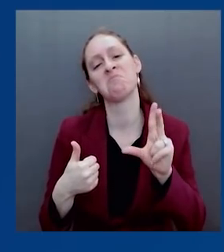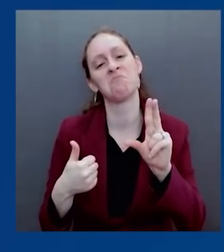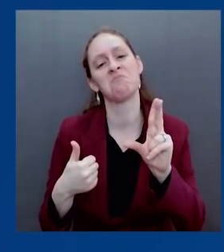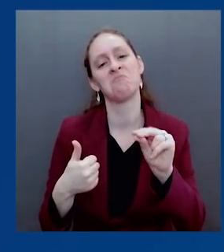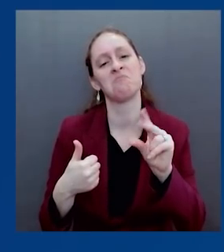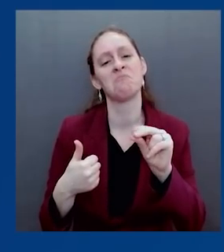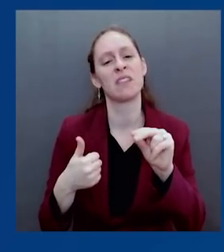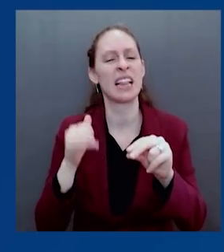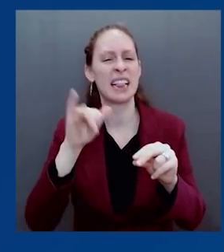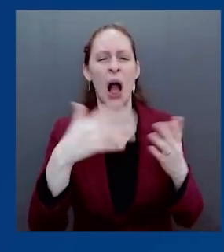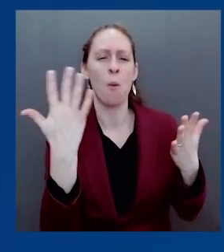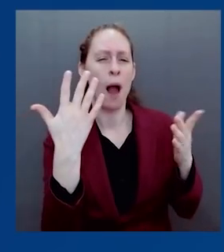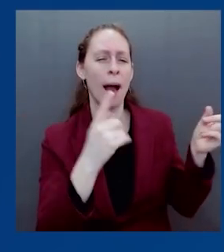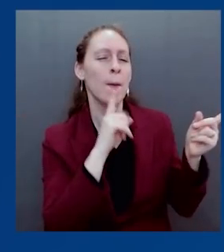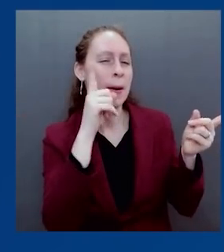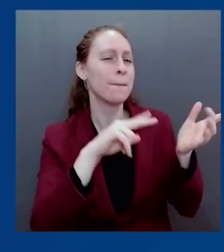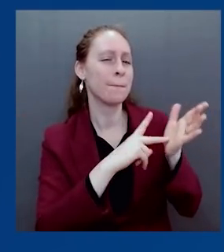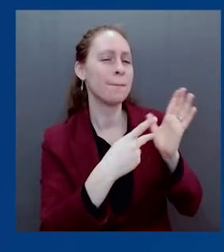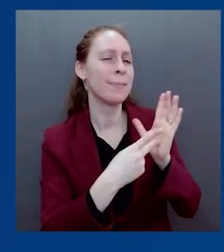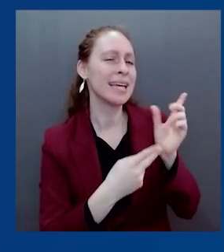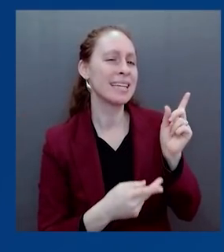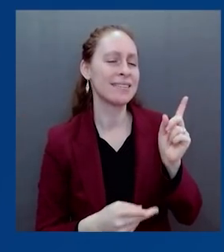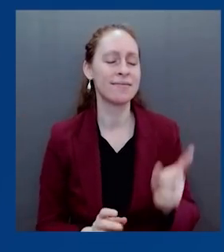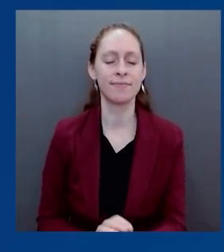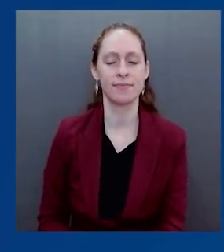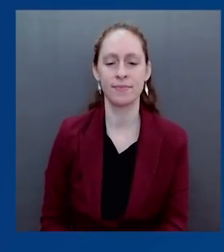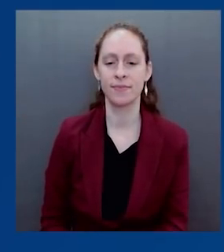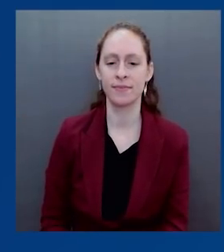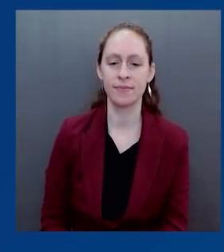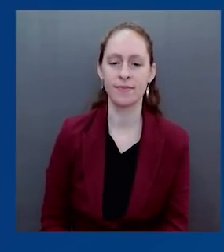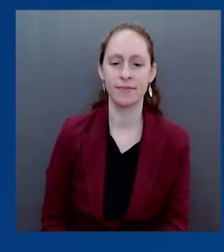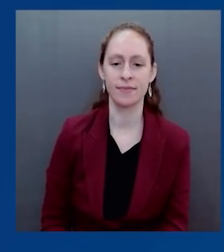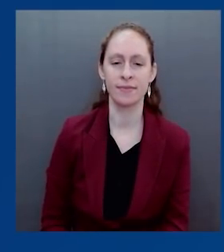Mr. Zients: Next question, please. Moderator: Last question, let's go to Weijia at CBS.